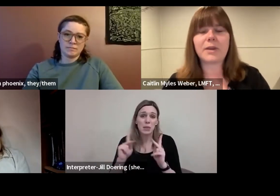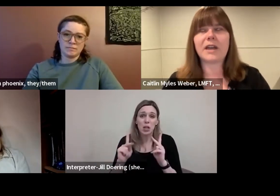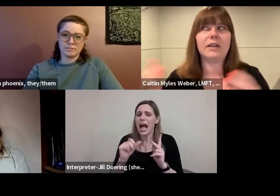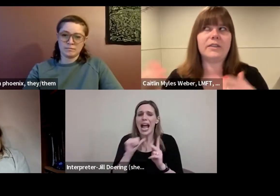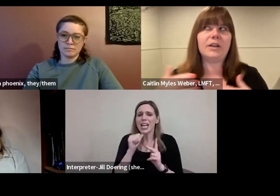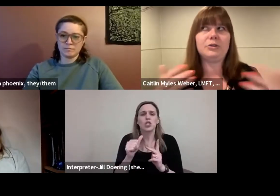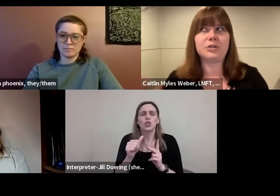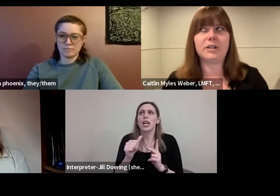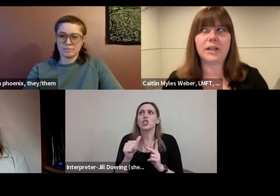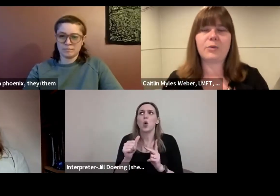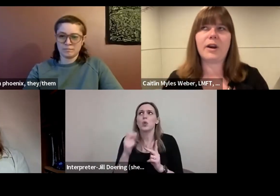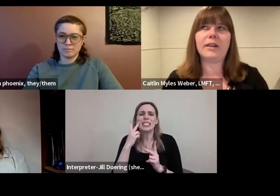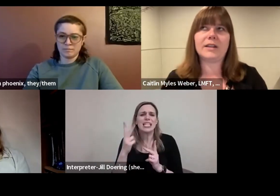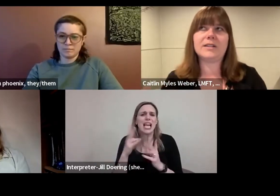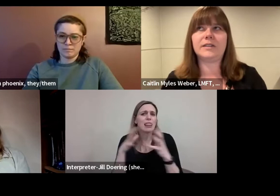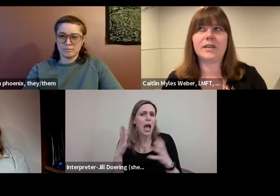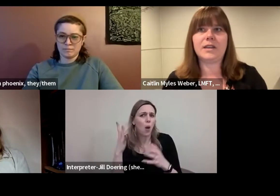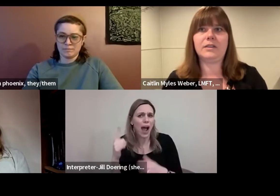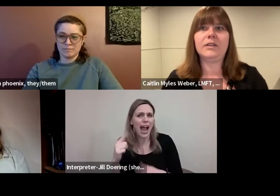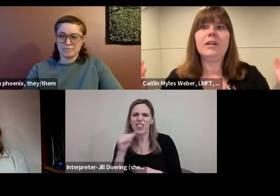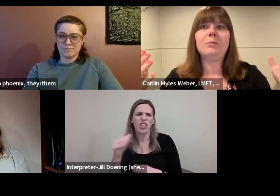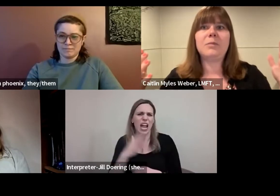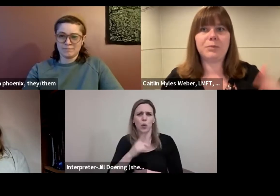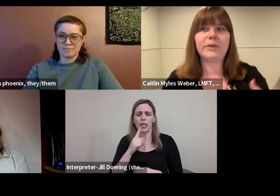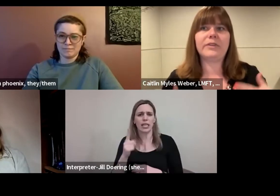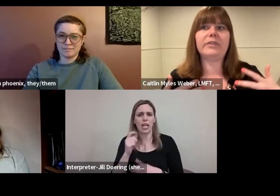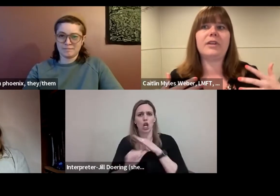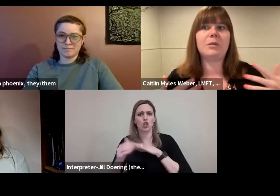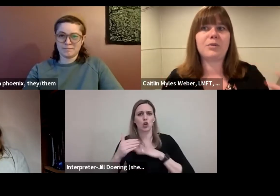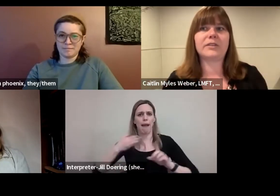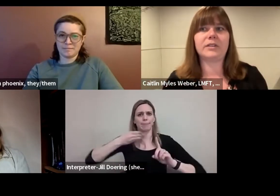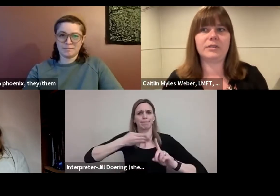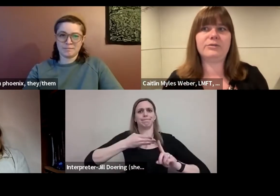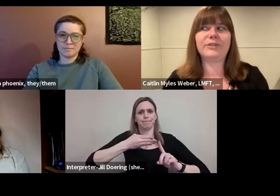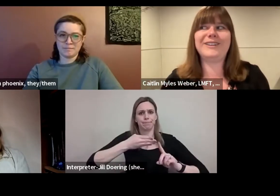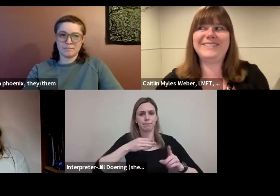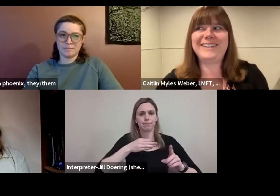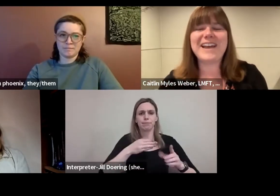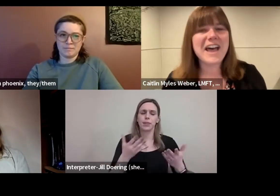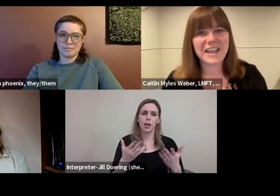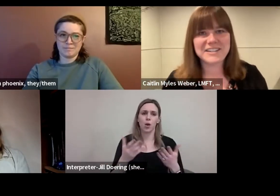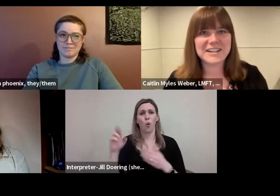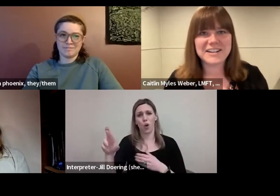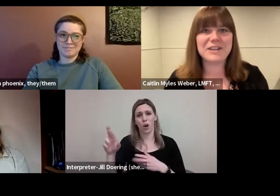So I'm kind of like the inclusion clinic where I like to see people with an oppressive identity,